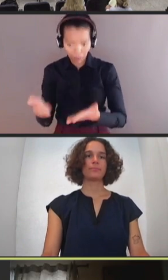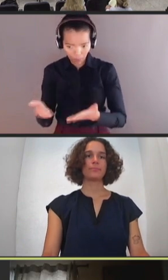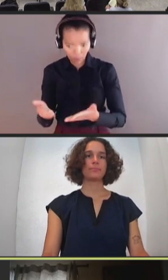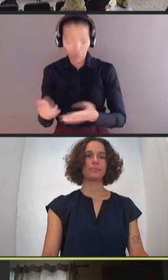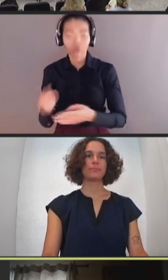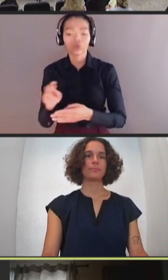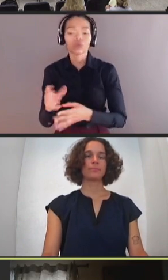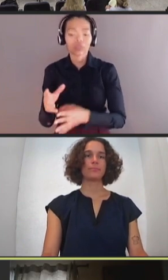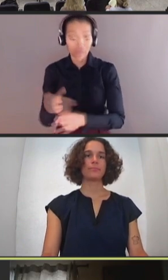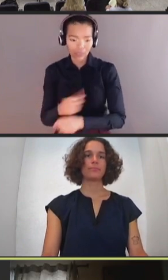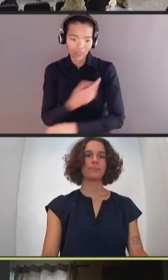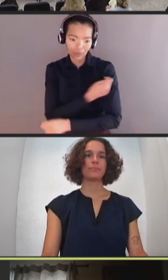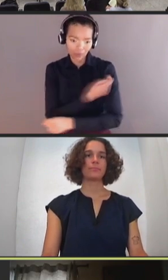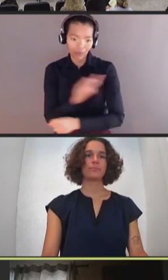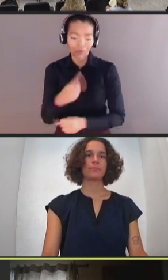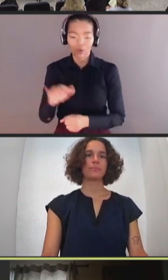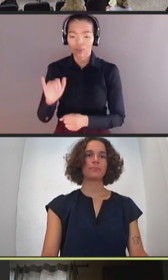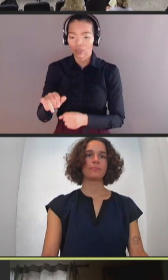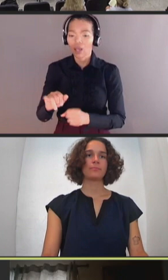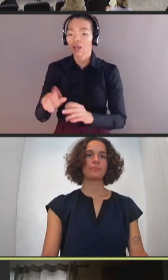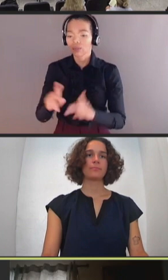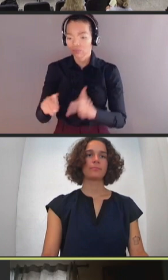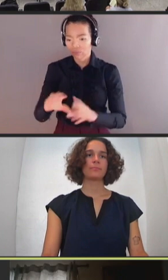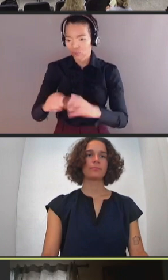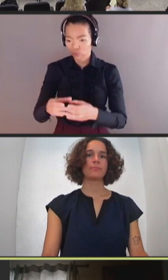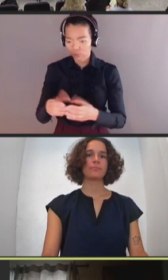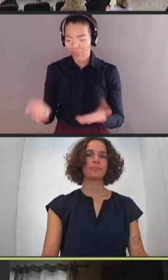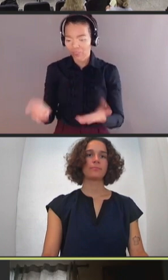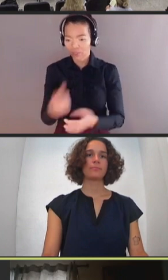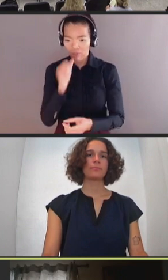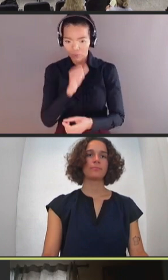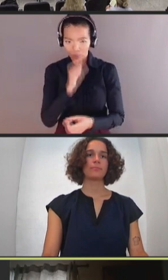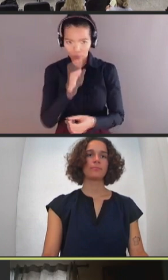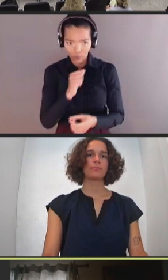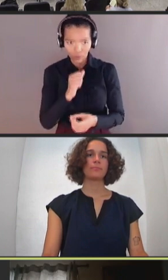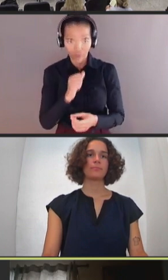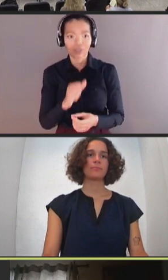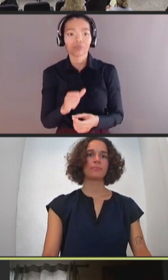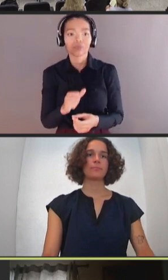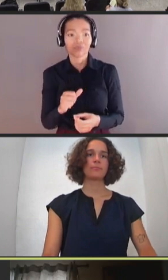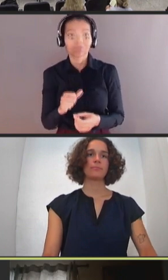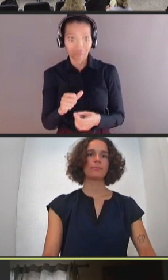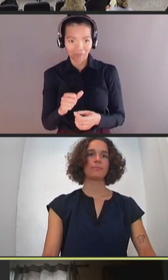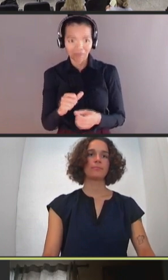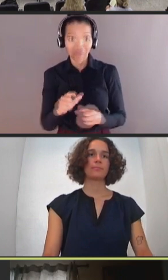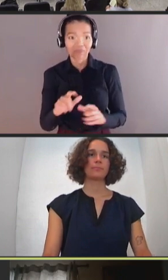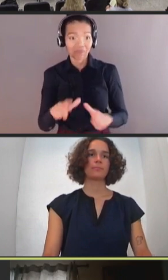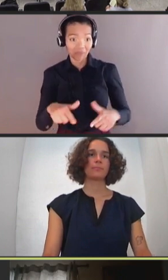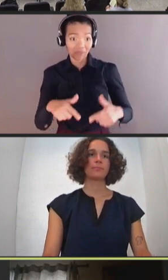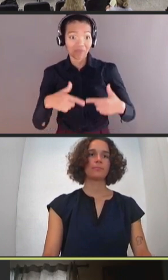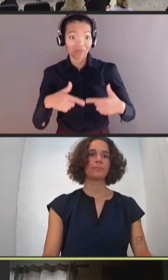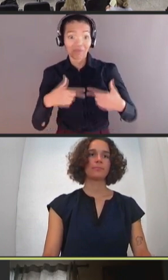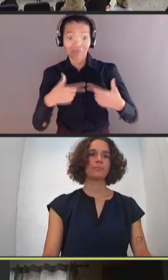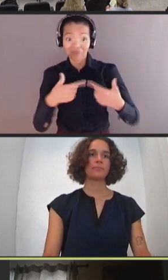migrant populations here in Arizona. This grant, we are grateful to CDC Foundation,